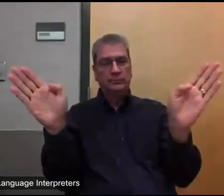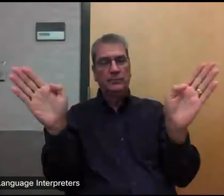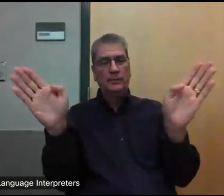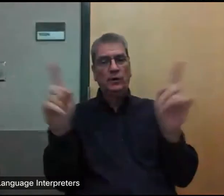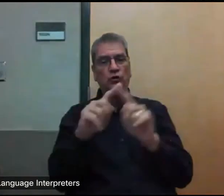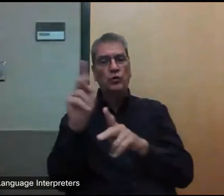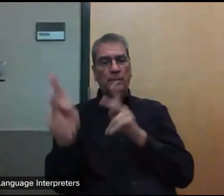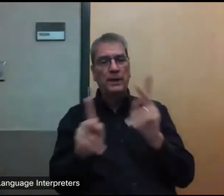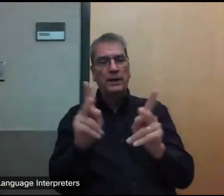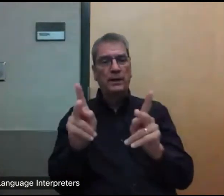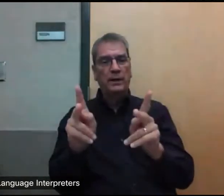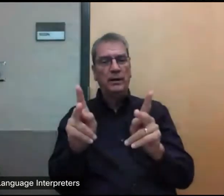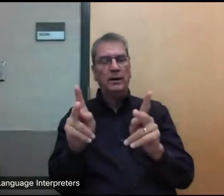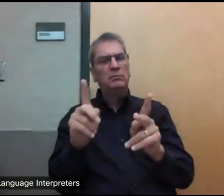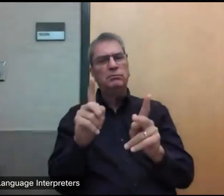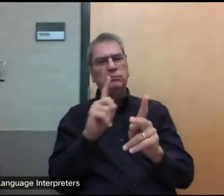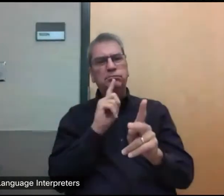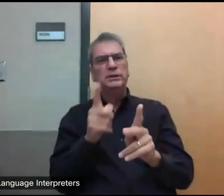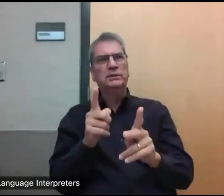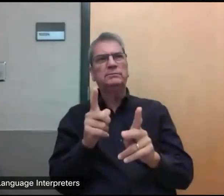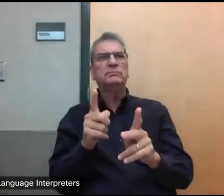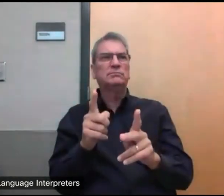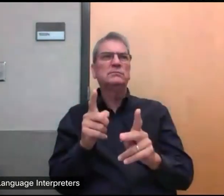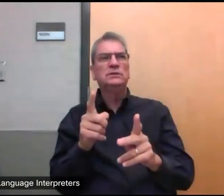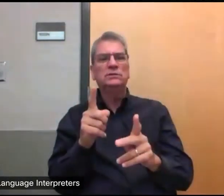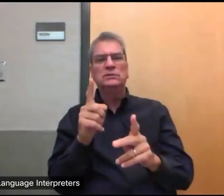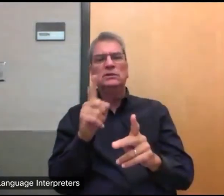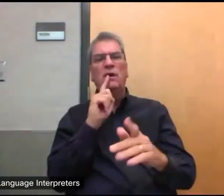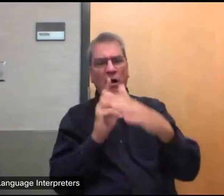and genuine telling them like, I recognize that this is a change from what we told you